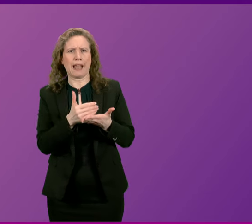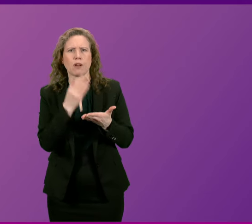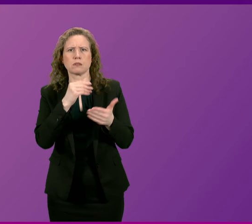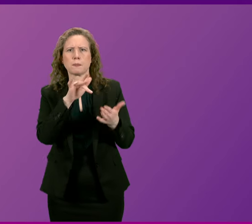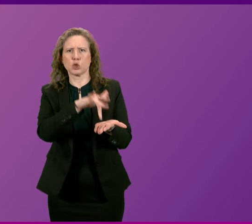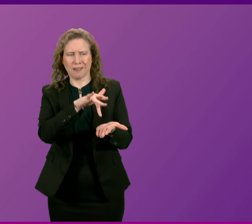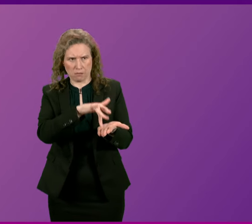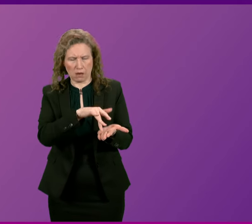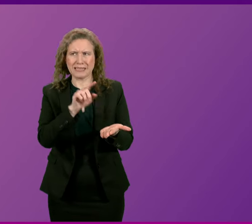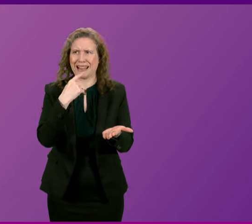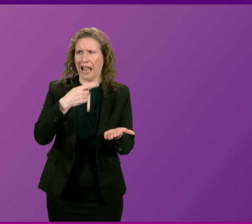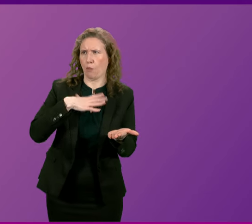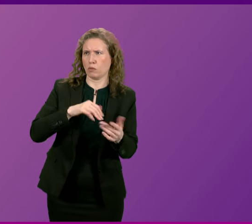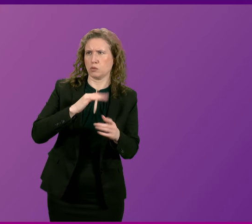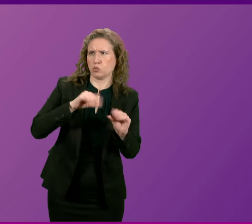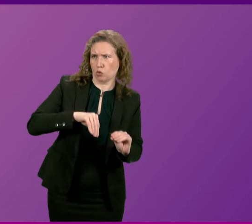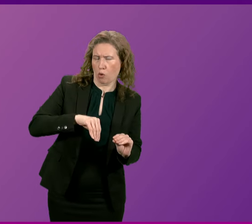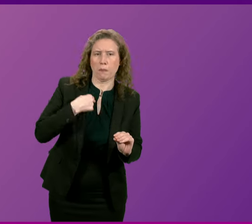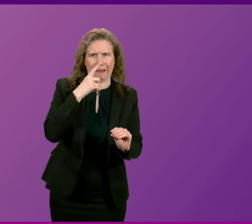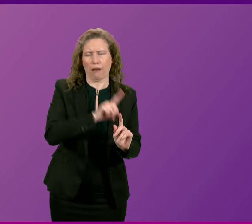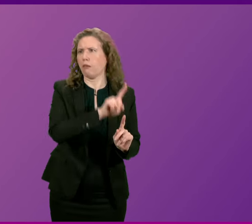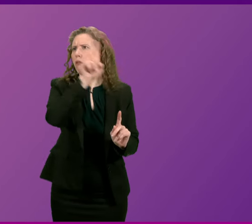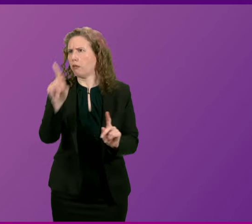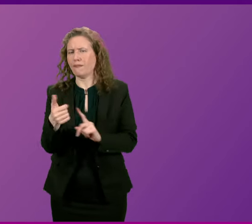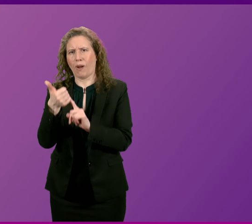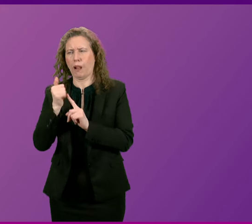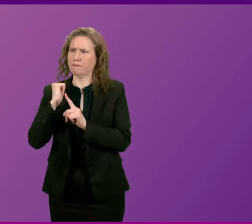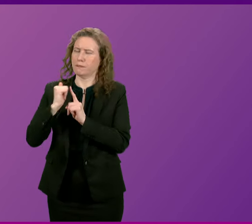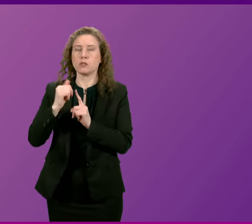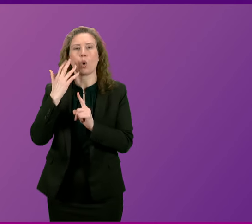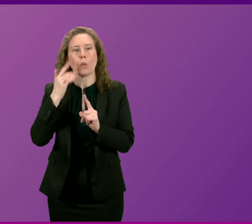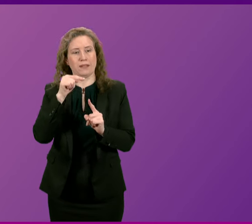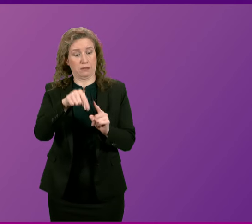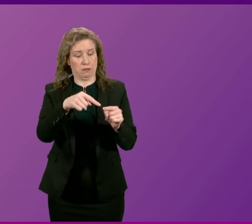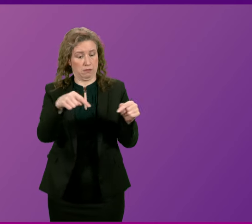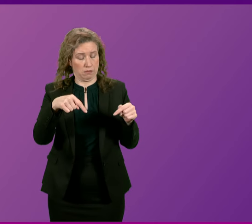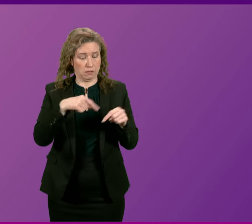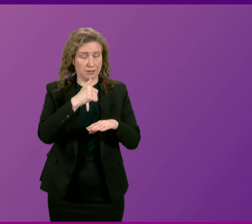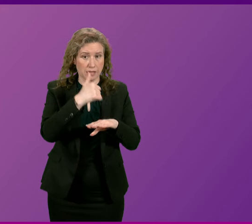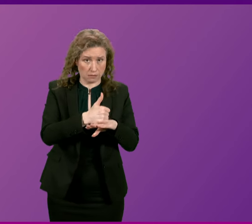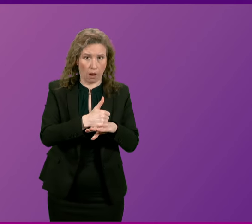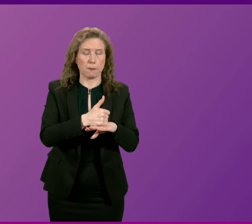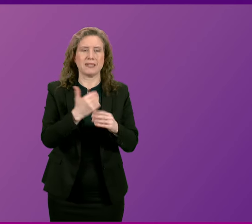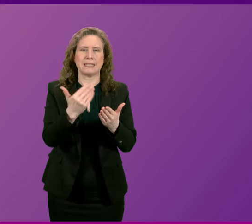to me is that, once the safer consumption room proposition is implemented, a pathway should be